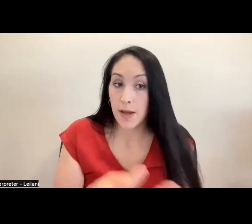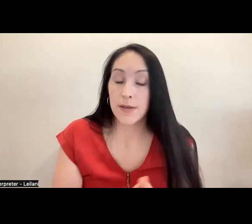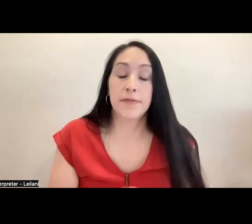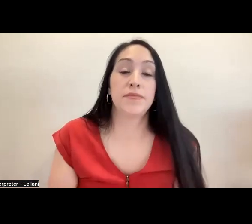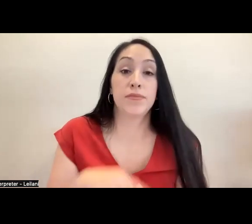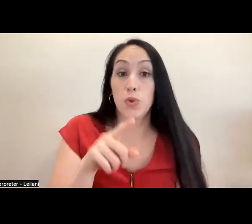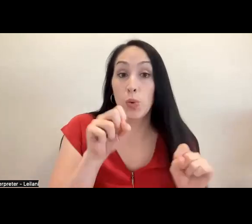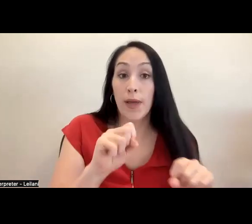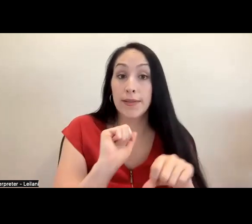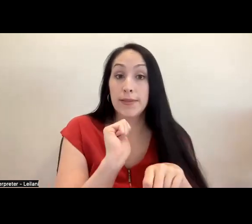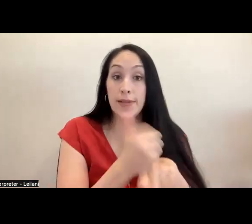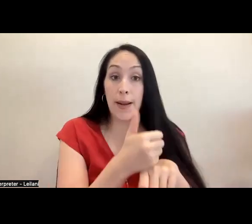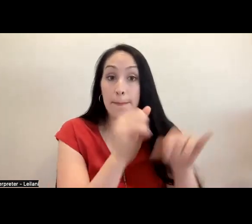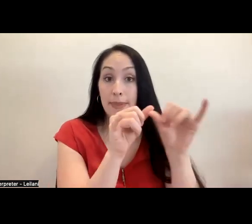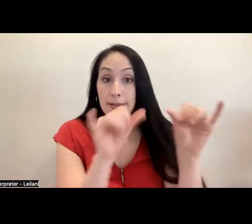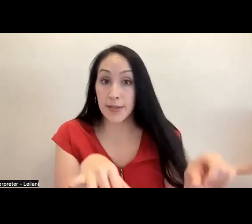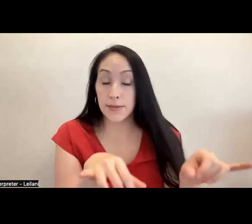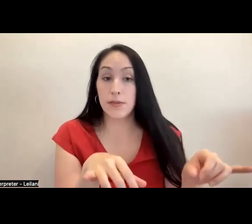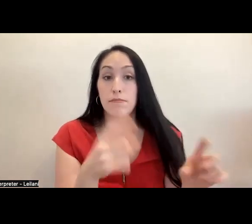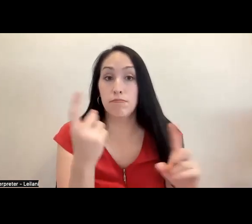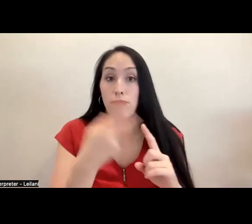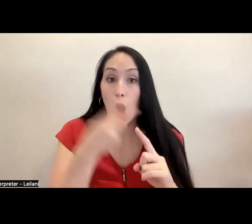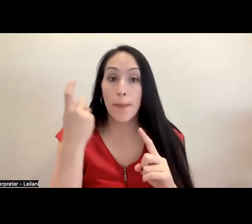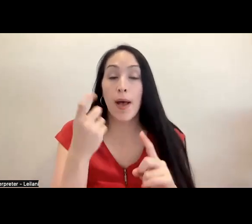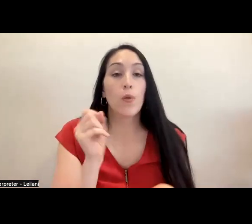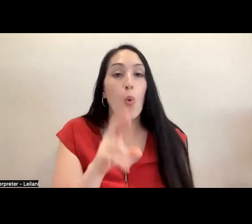or you can go in and make a contribution as you get paid.